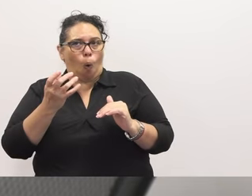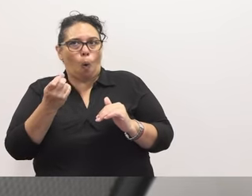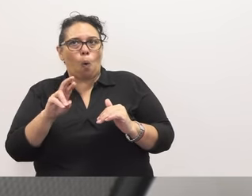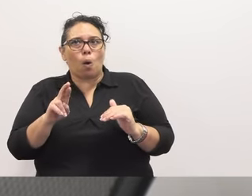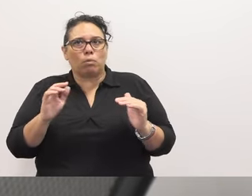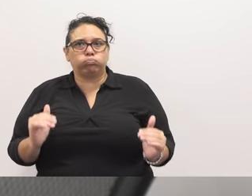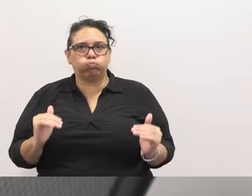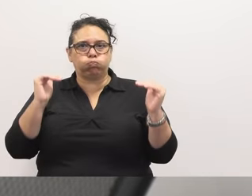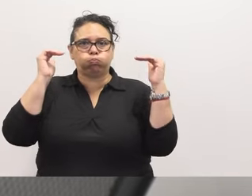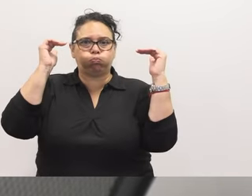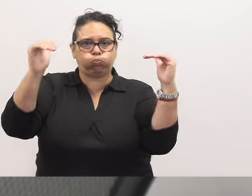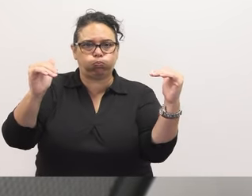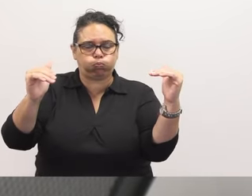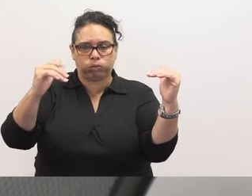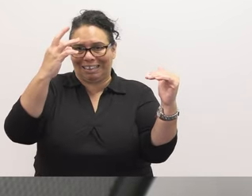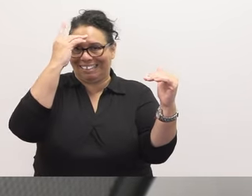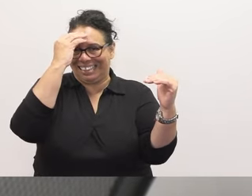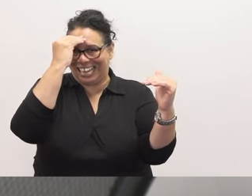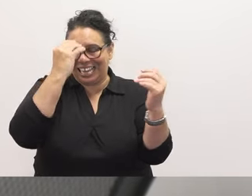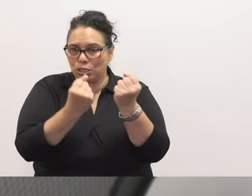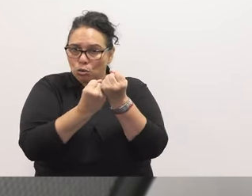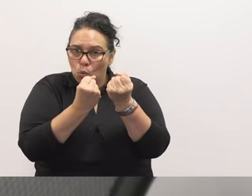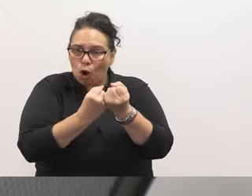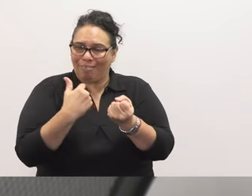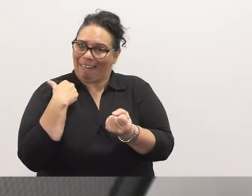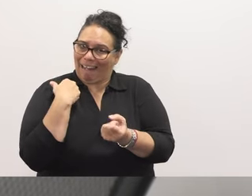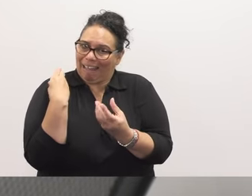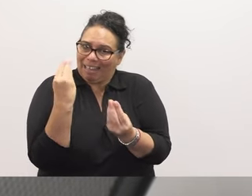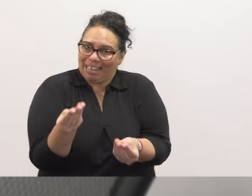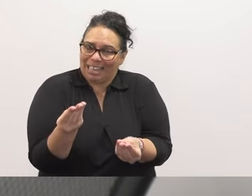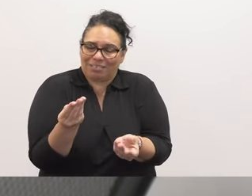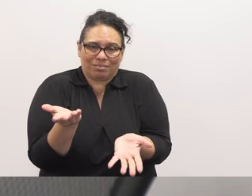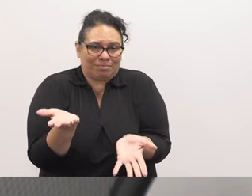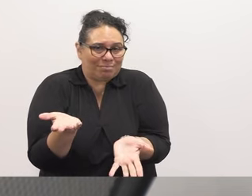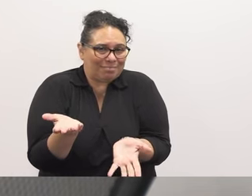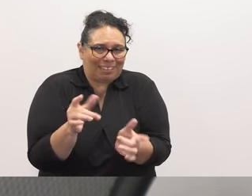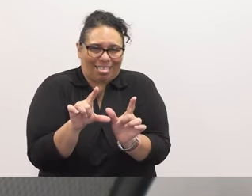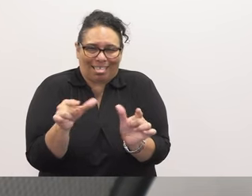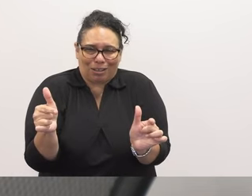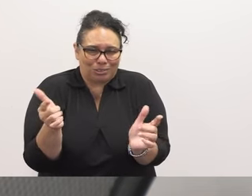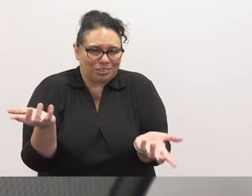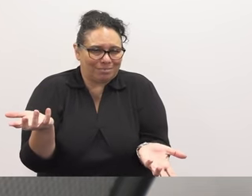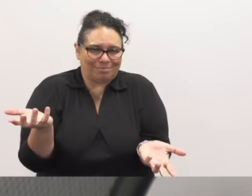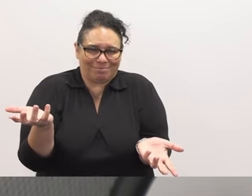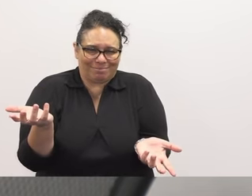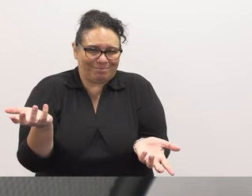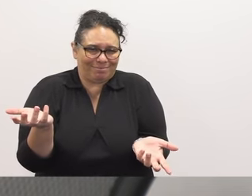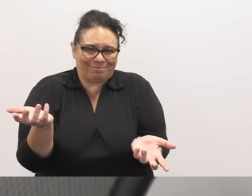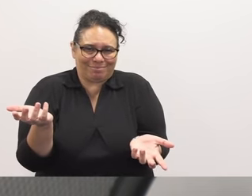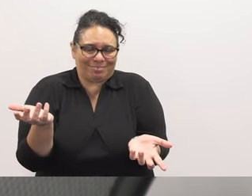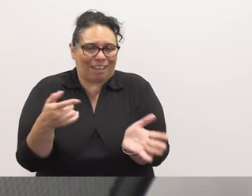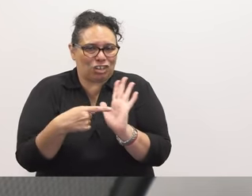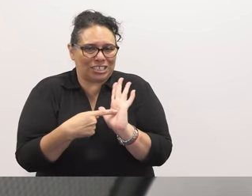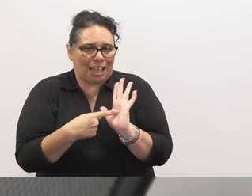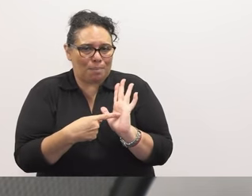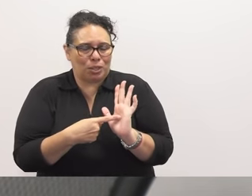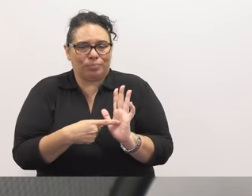some of the support that I give is really, sometimes it's just the language to use. So for example, in that class that you saw